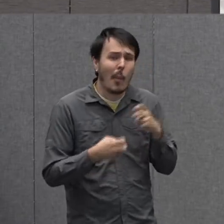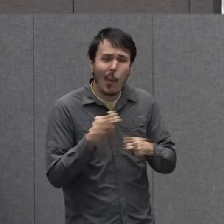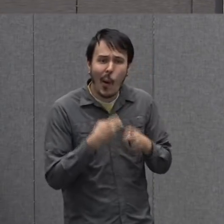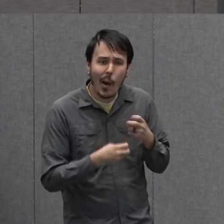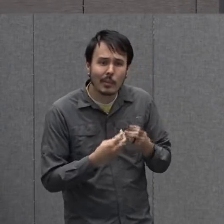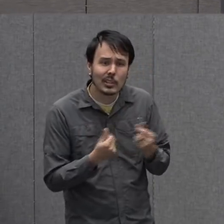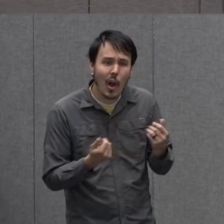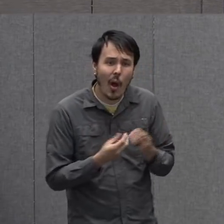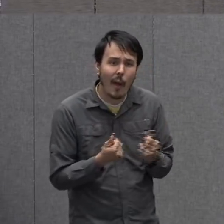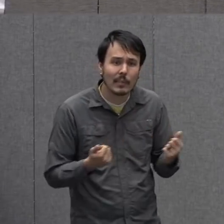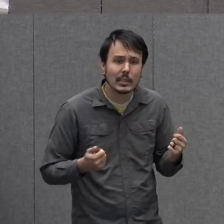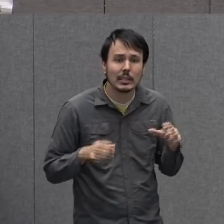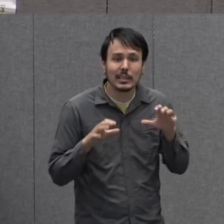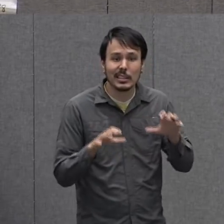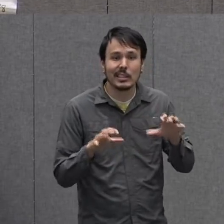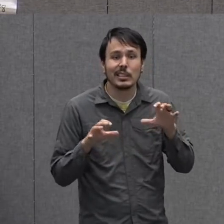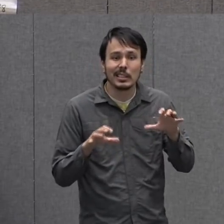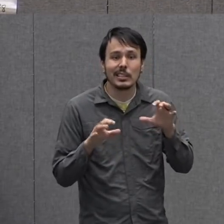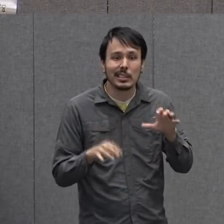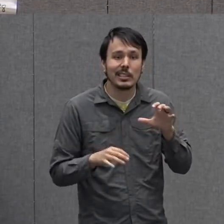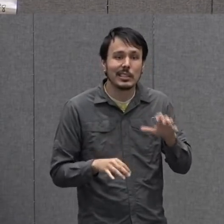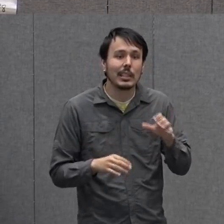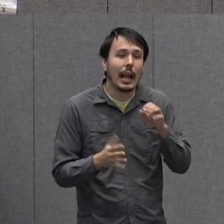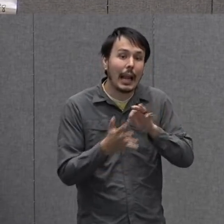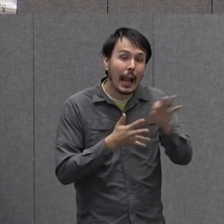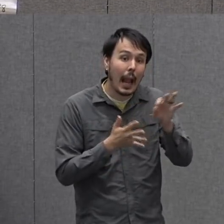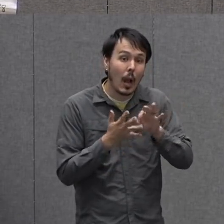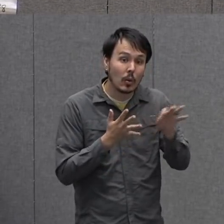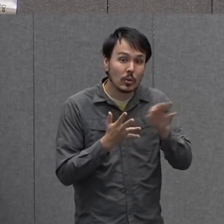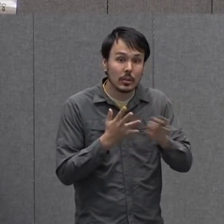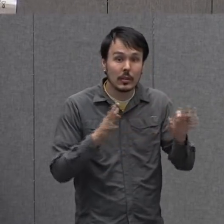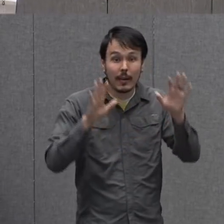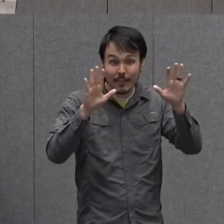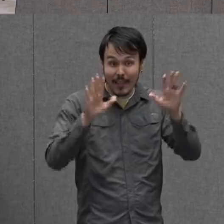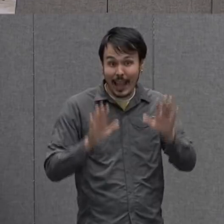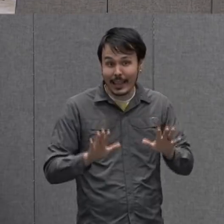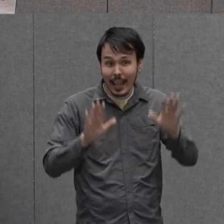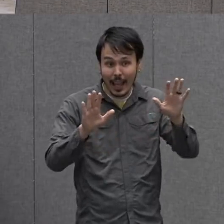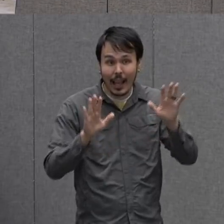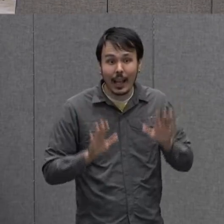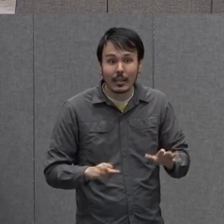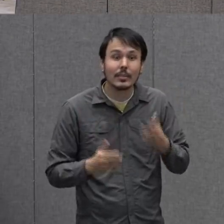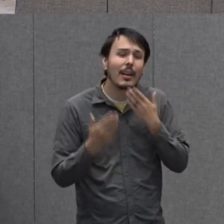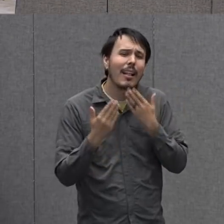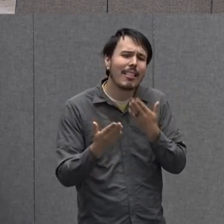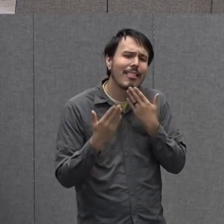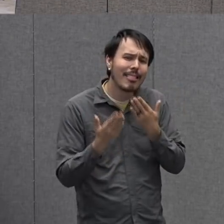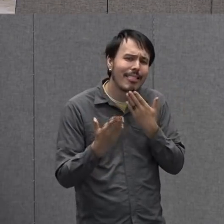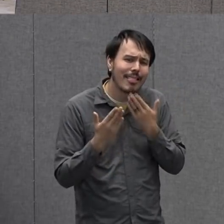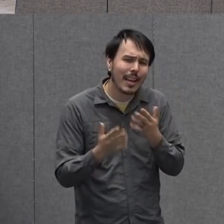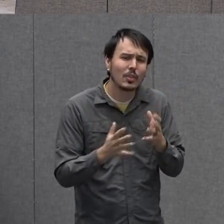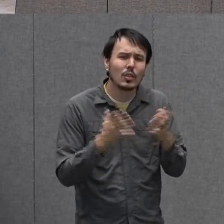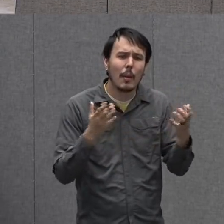we've also done some oral sequence counting, and it's been fantastic and we thank you so much for joining us today